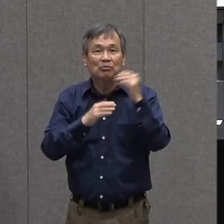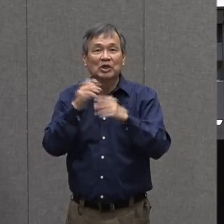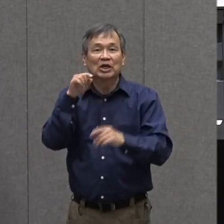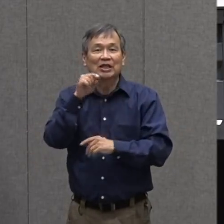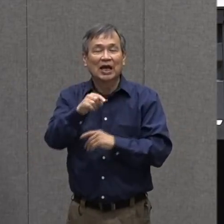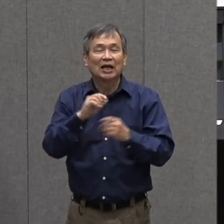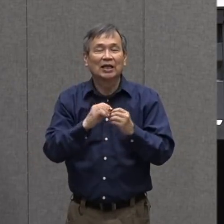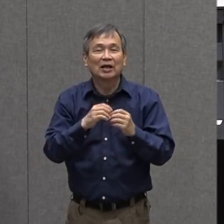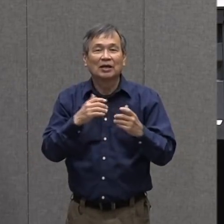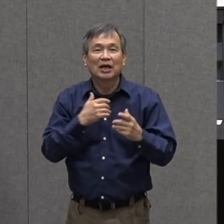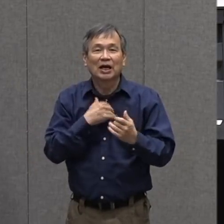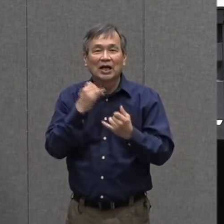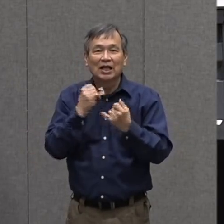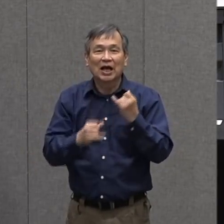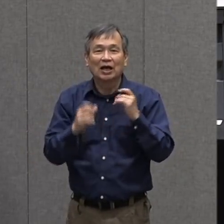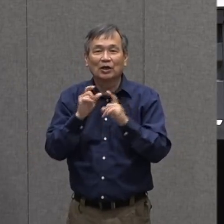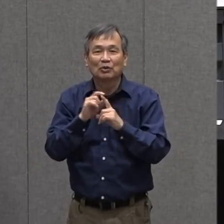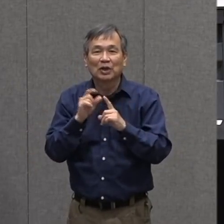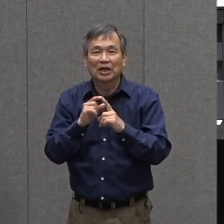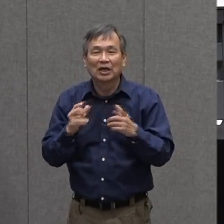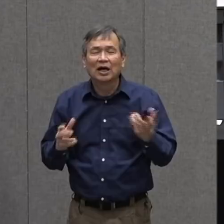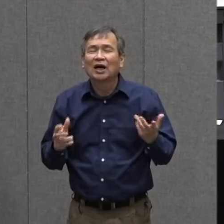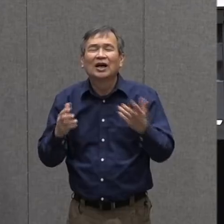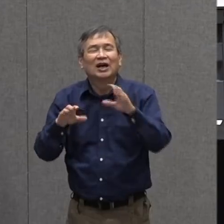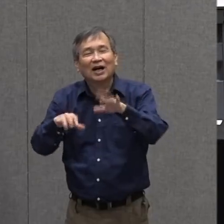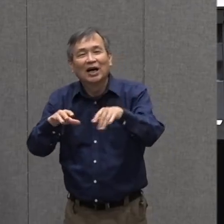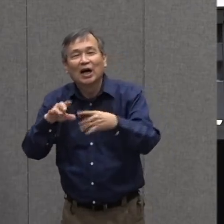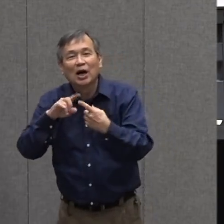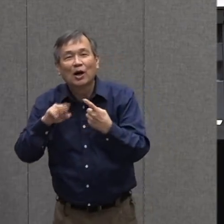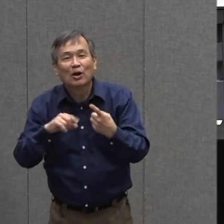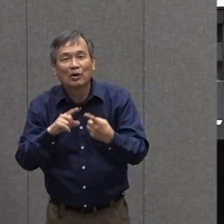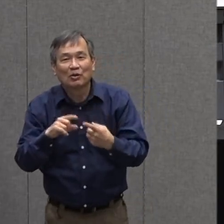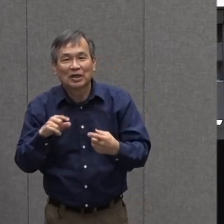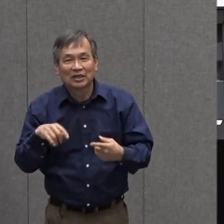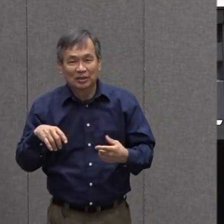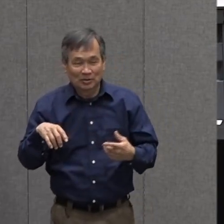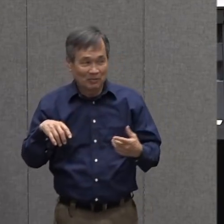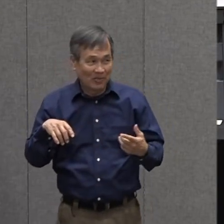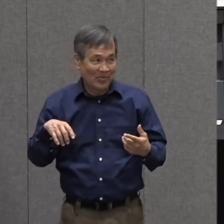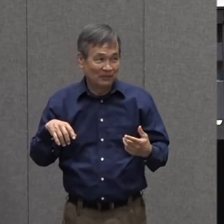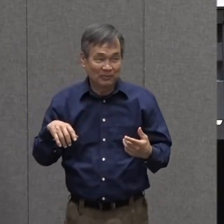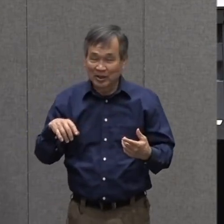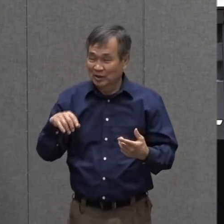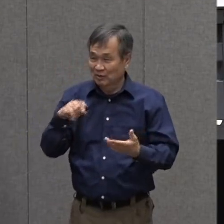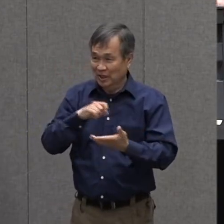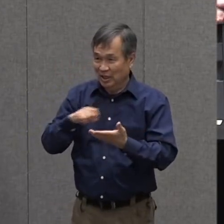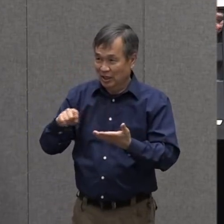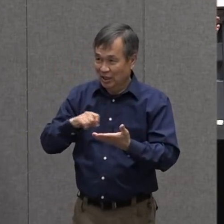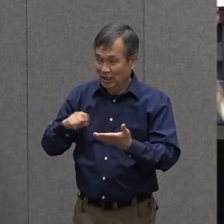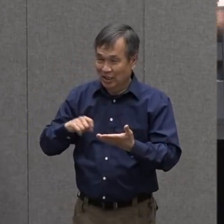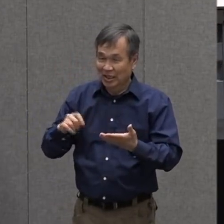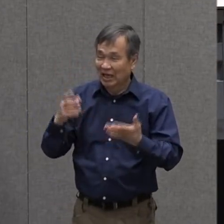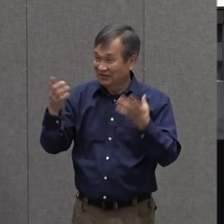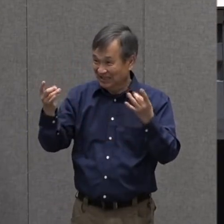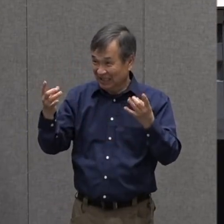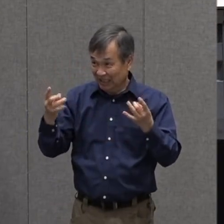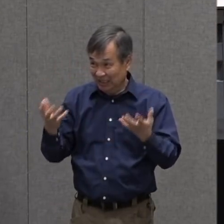It's got a last word, you might do this to a friend, - (mumbles) You might have a sticky - Right?